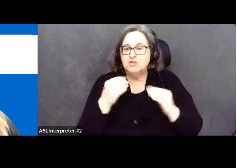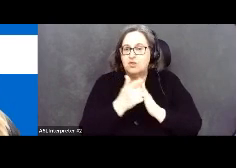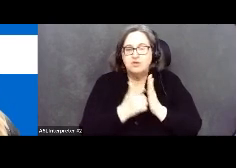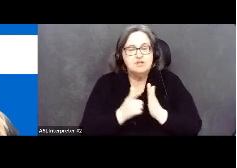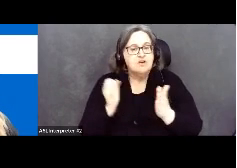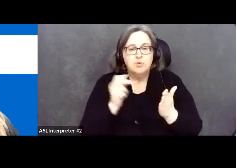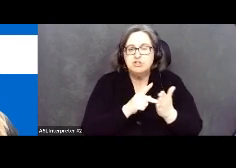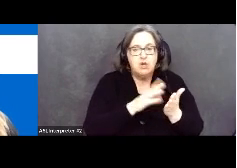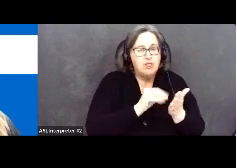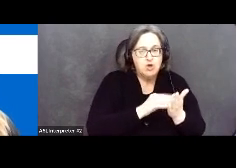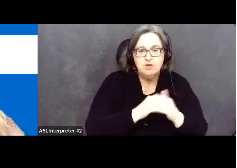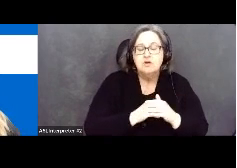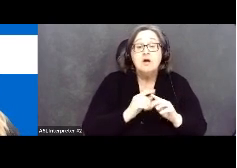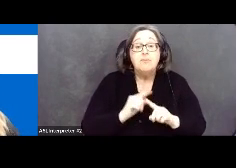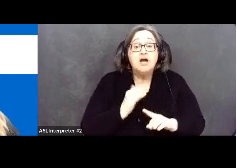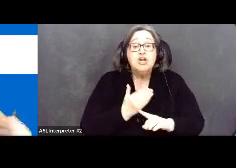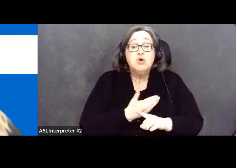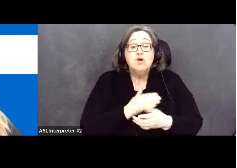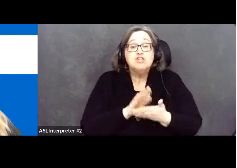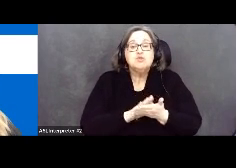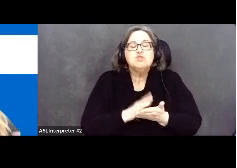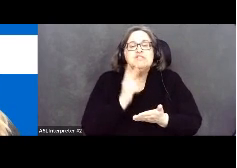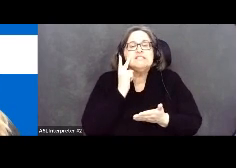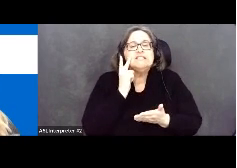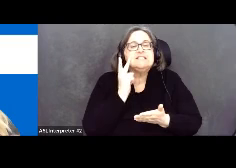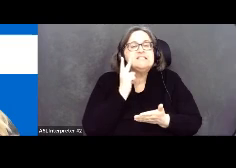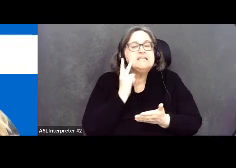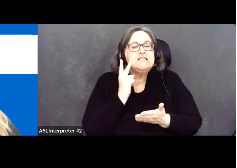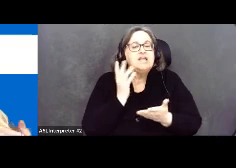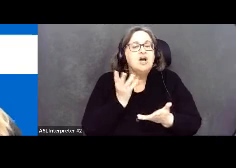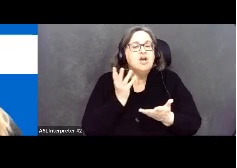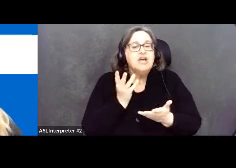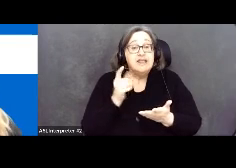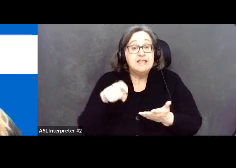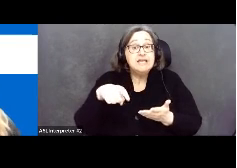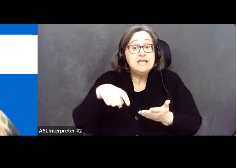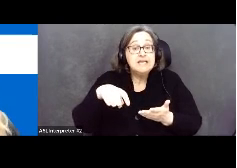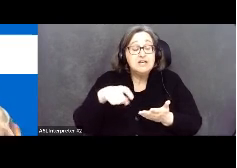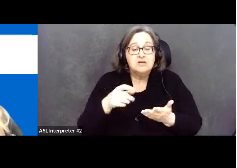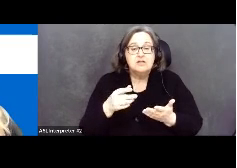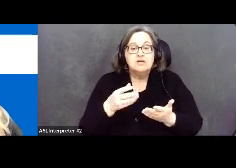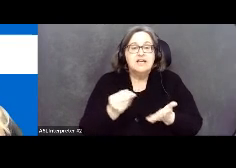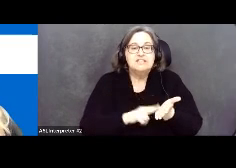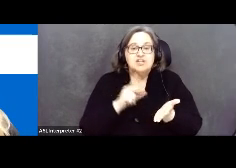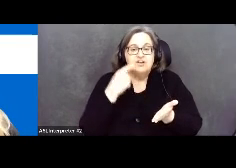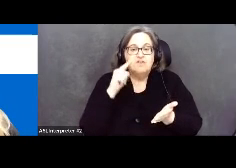there. Our schools are seeing the need and signing up for it on their own.